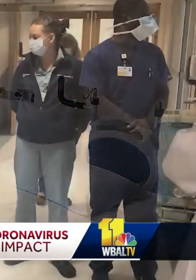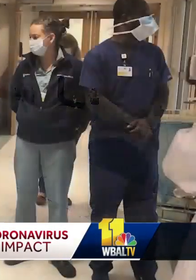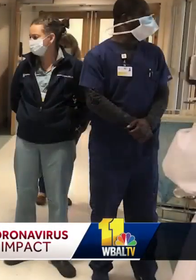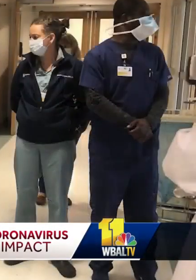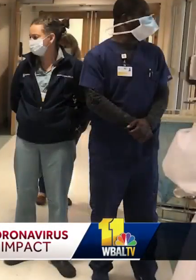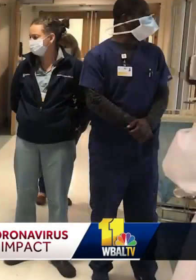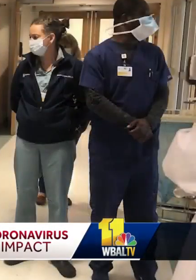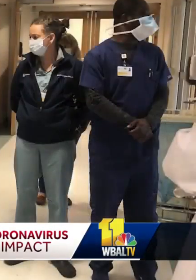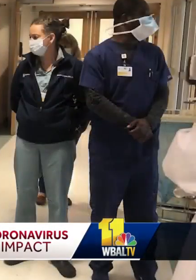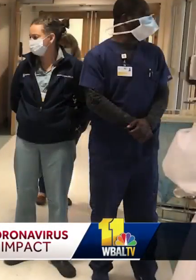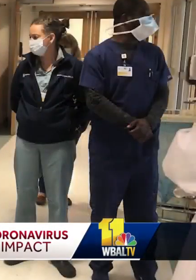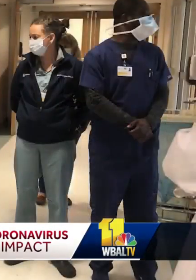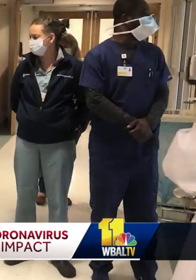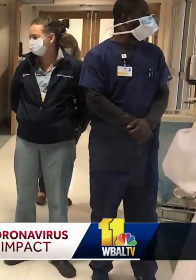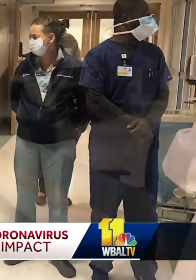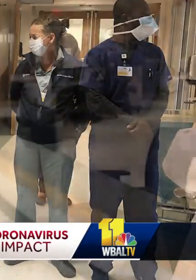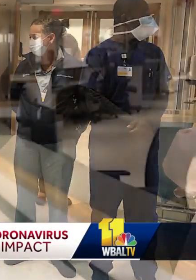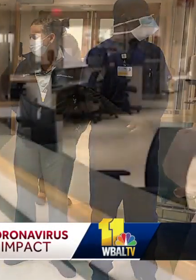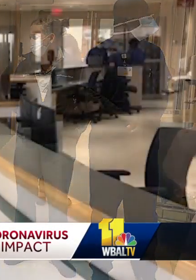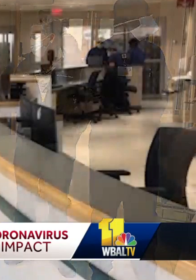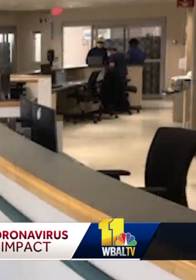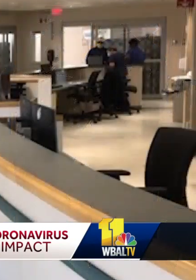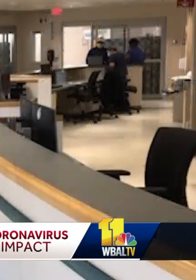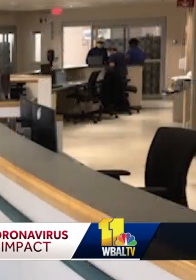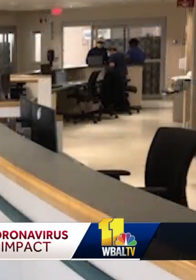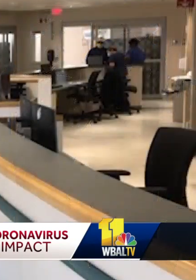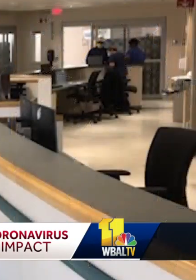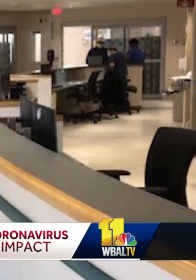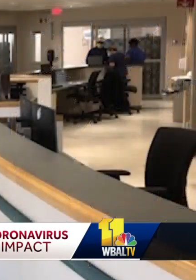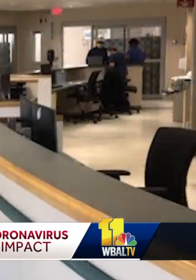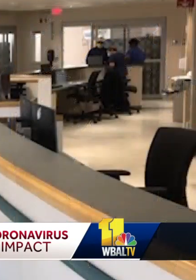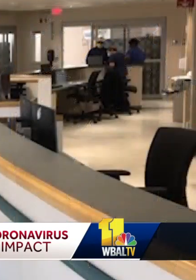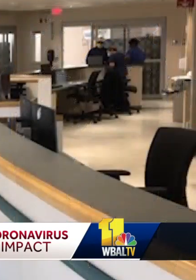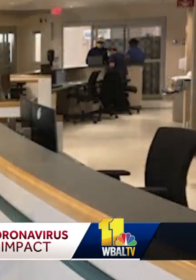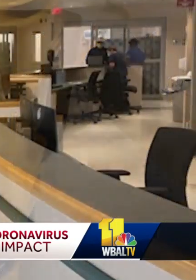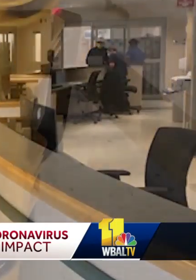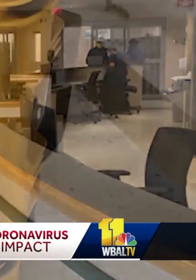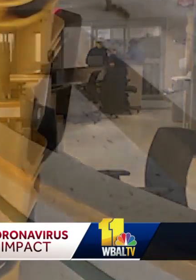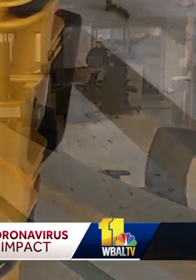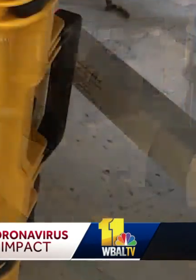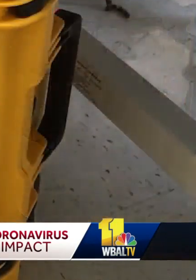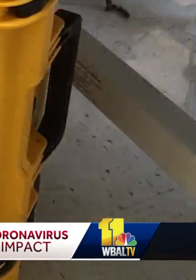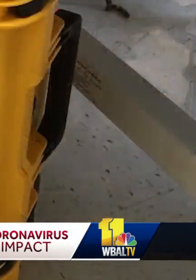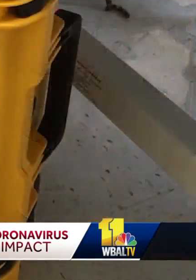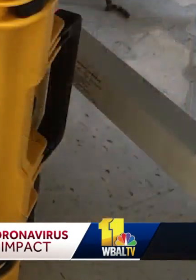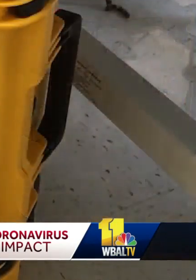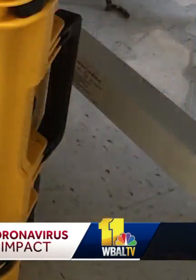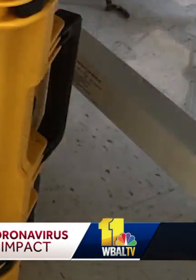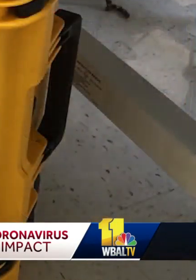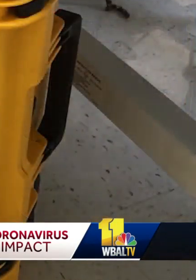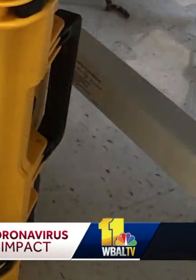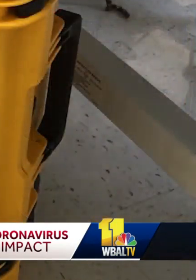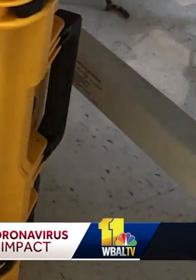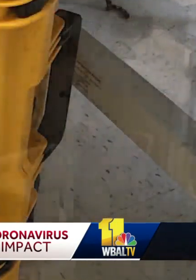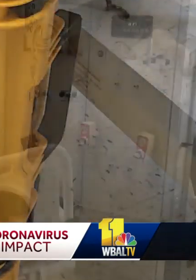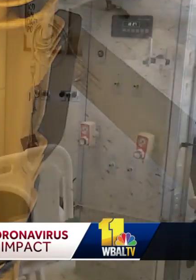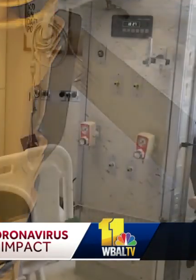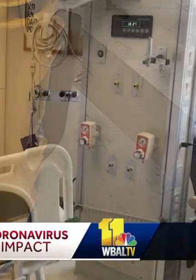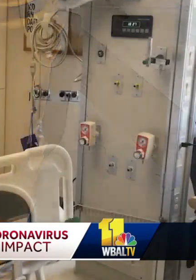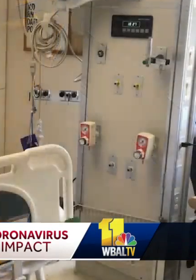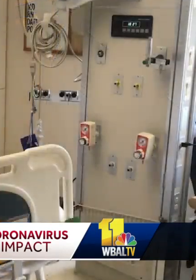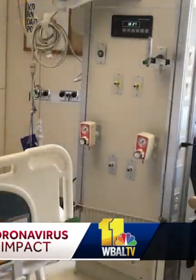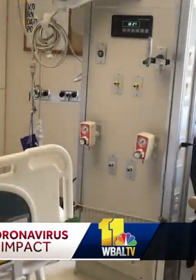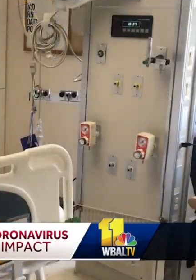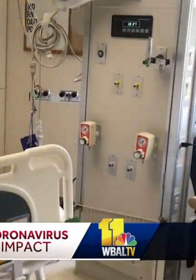IT HAS 135 HOSPITAL BEDS, INCLUDING 35 ICU BEDS, A STAFF OF MORE THAN 400 BEING LED BY FOLKS FROM SHOCK TRAUMA.